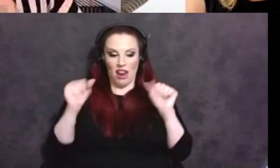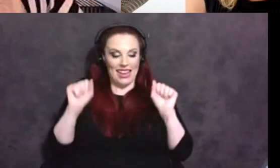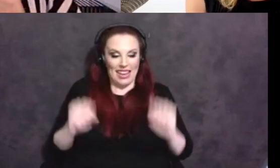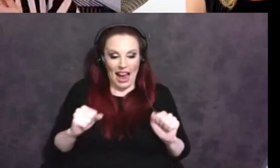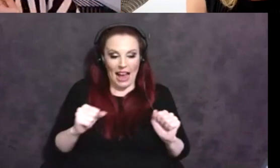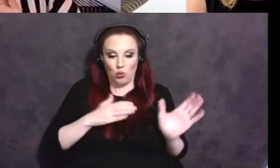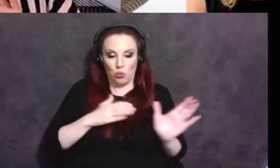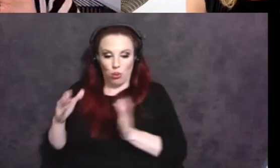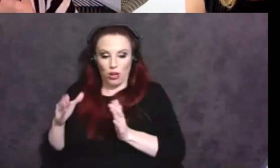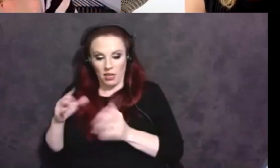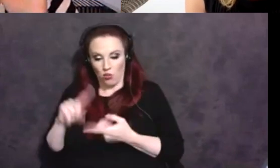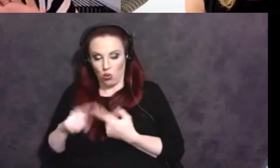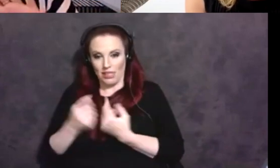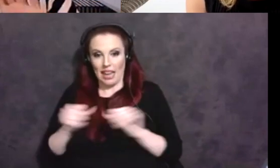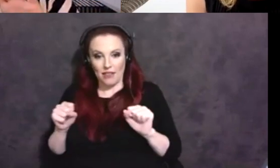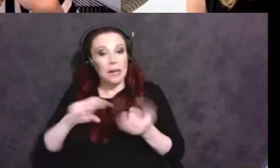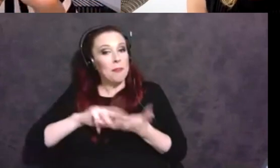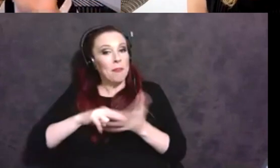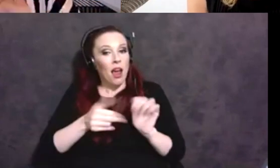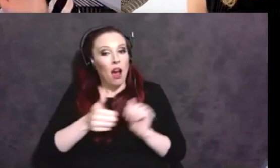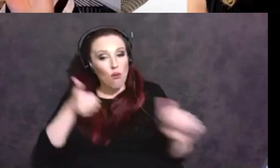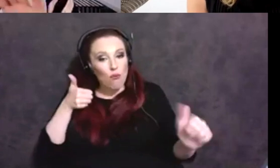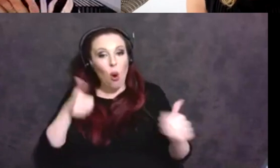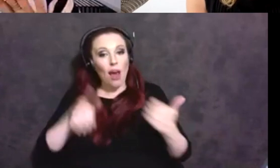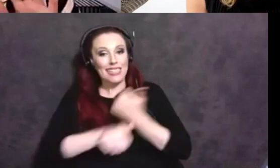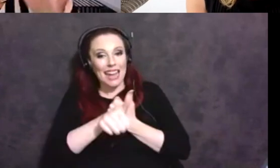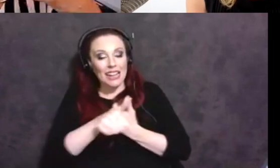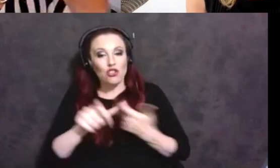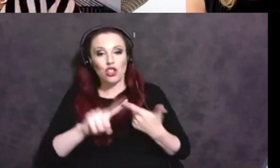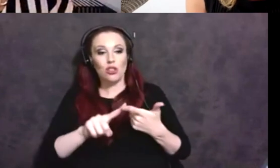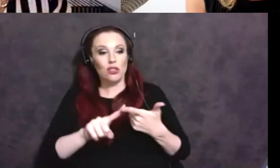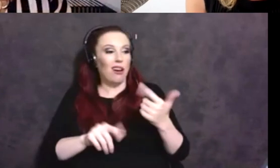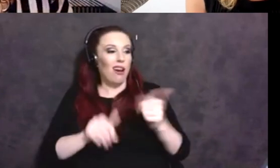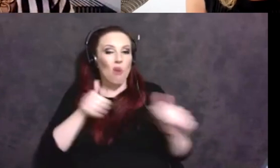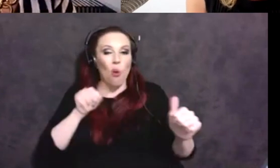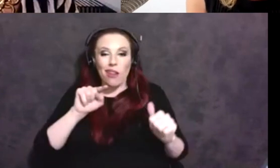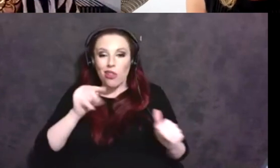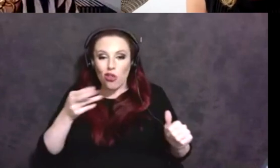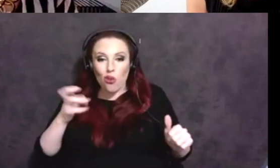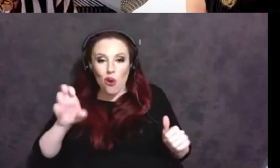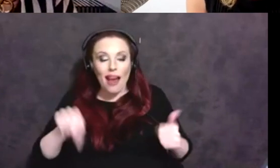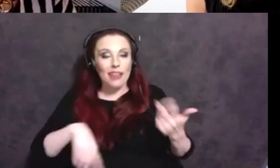it doesn't feel safe, it will do whatever it needs in order to bring itself into safety